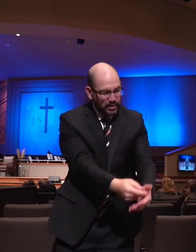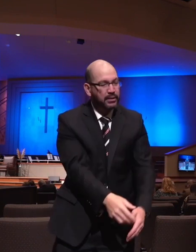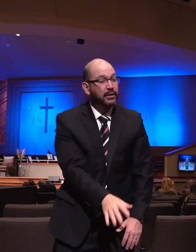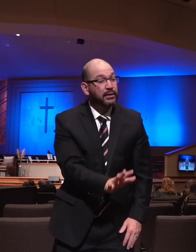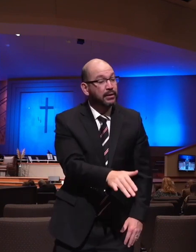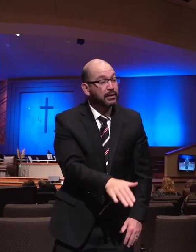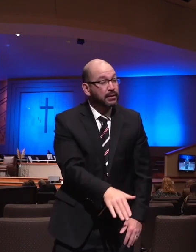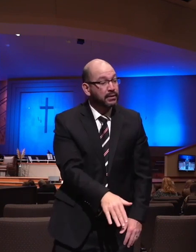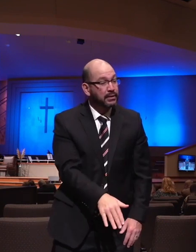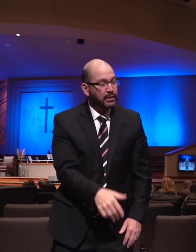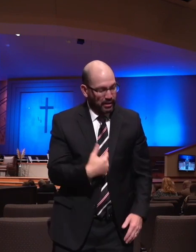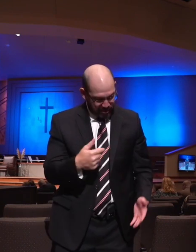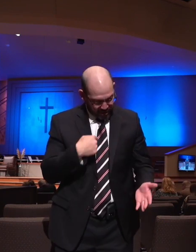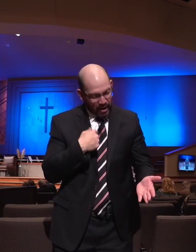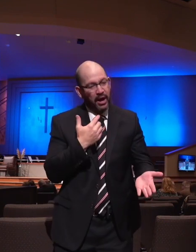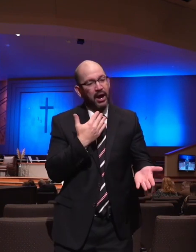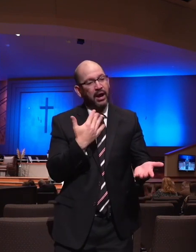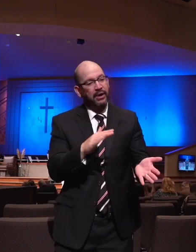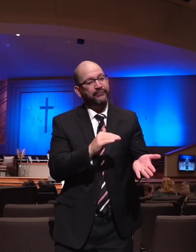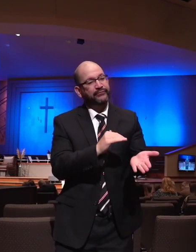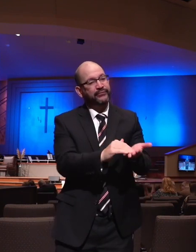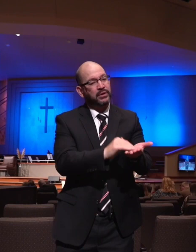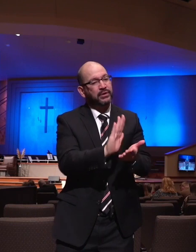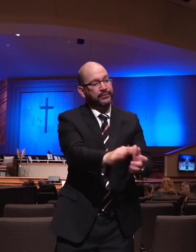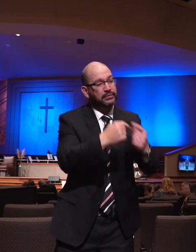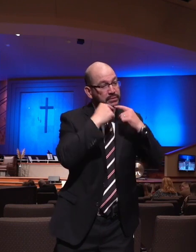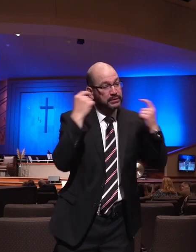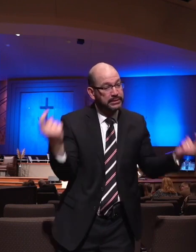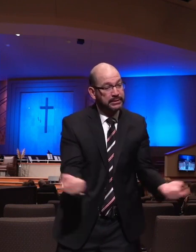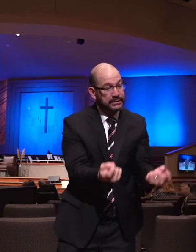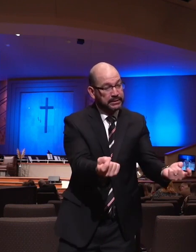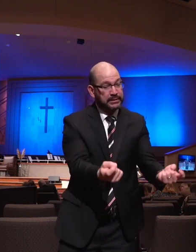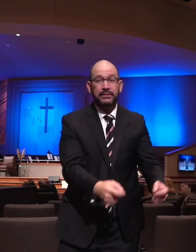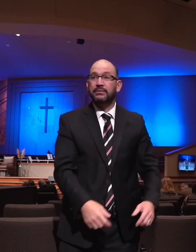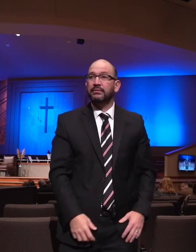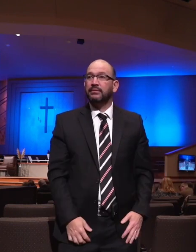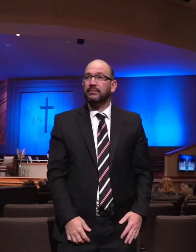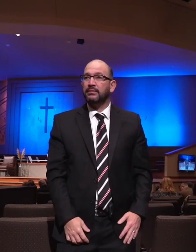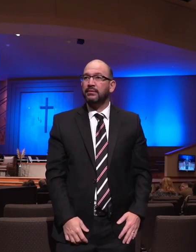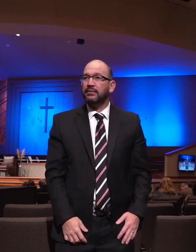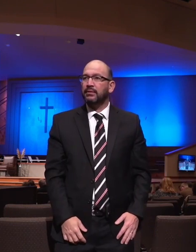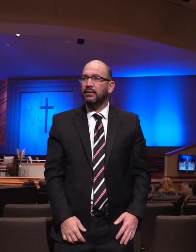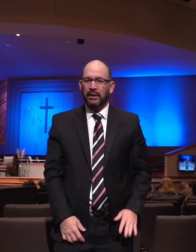thy sins are forgiven thee it's not the faith of the guy